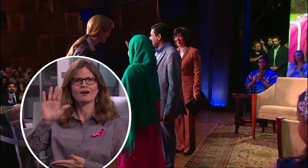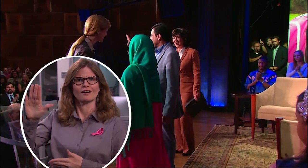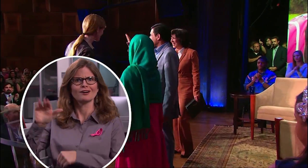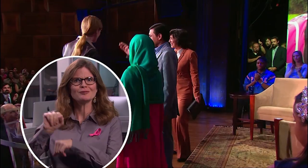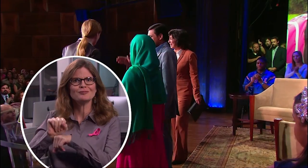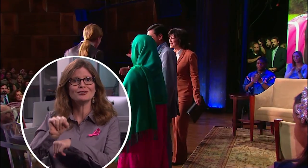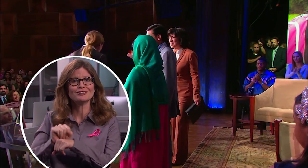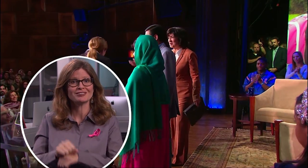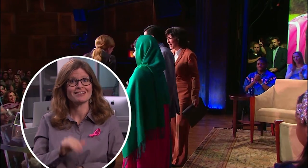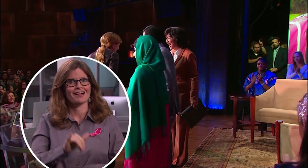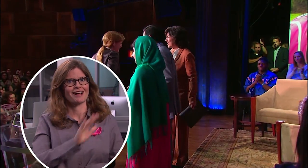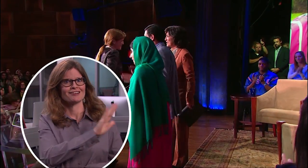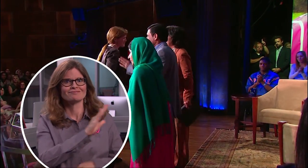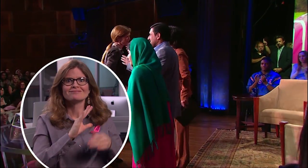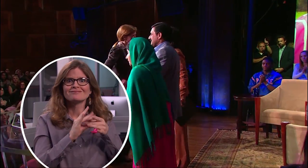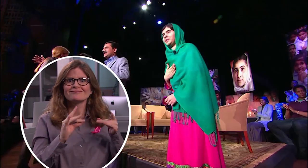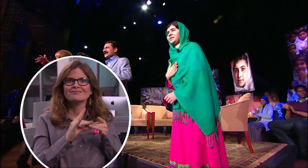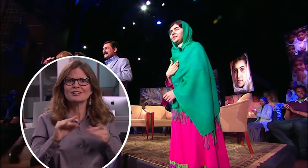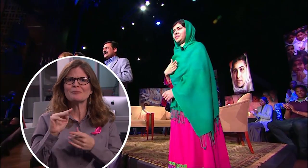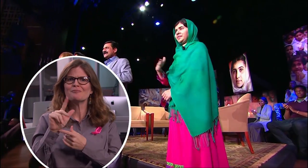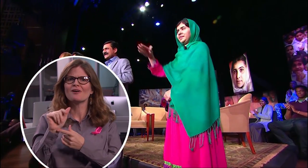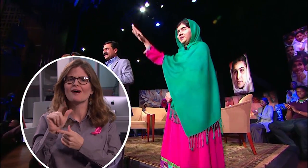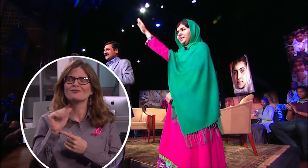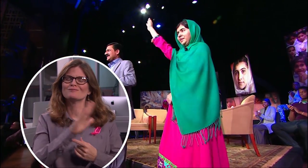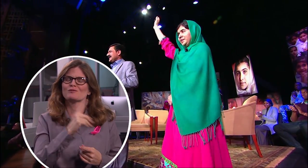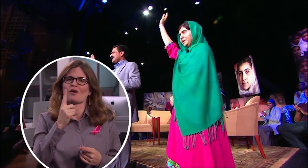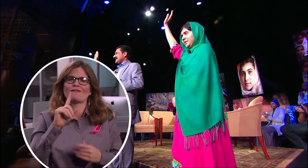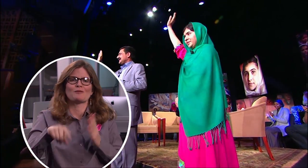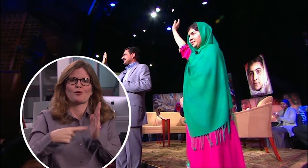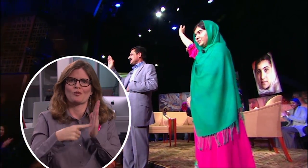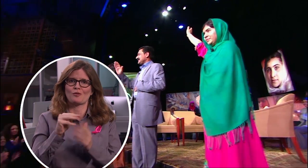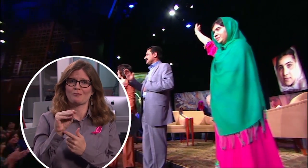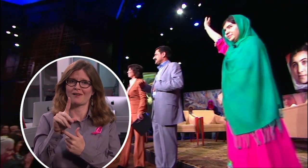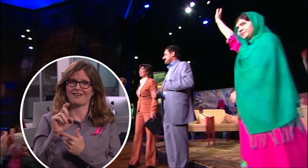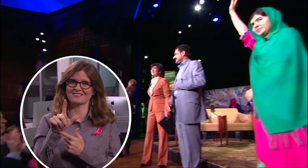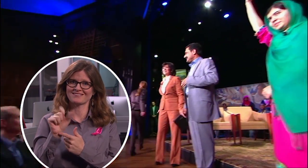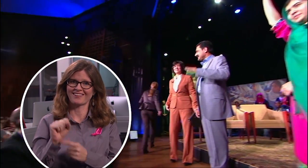recently learned about Malala’s work and says she is one of her role models.